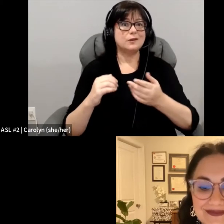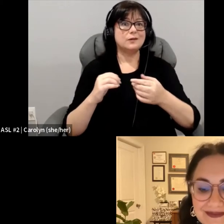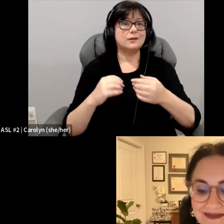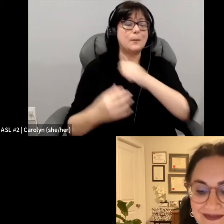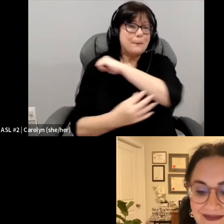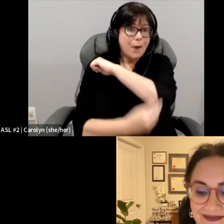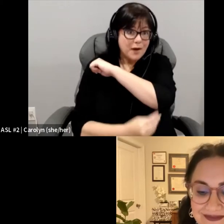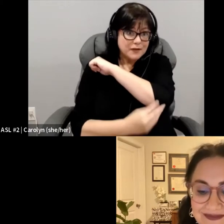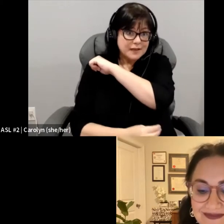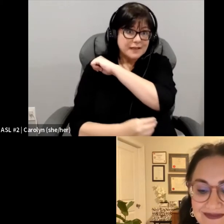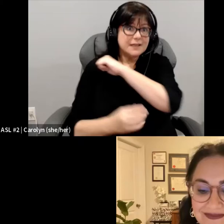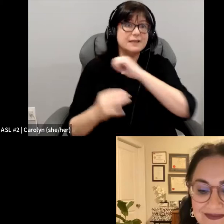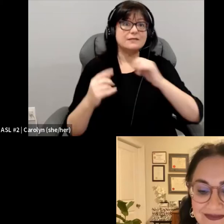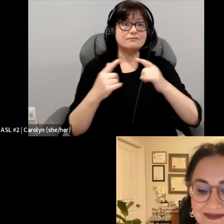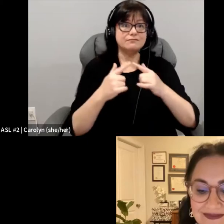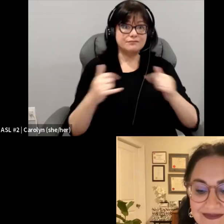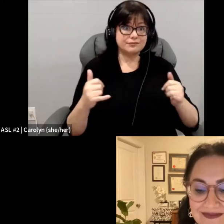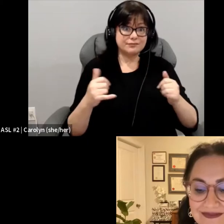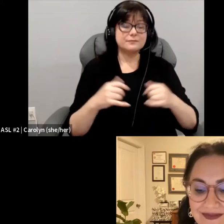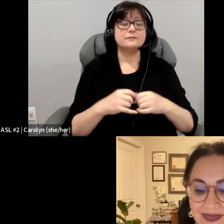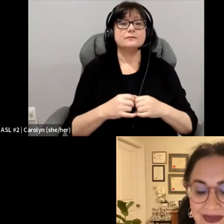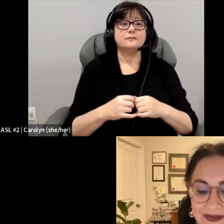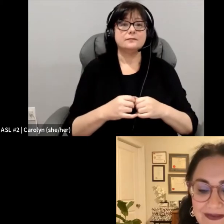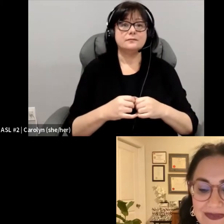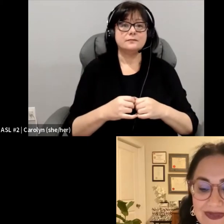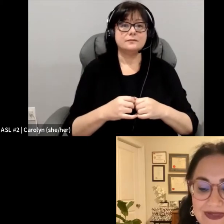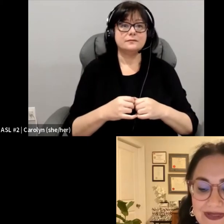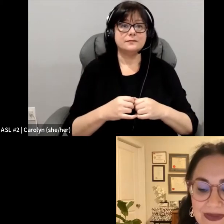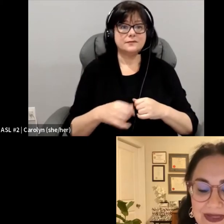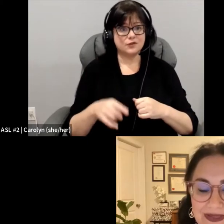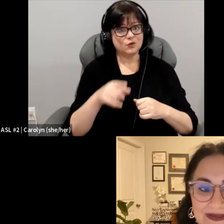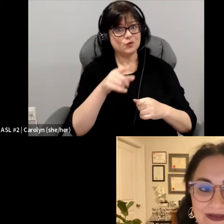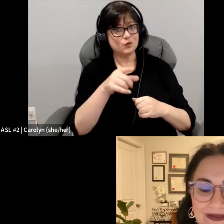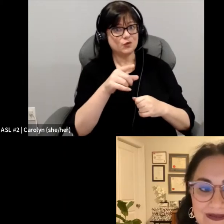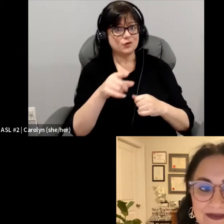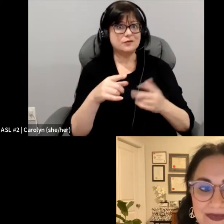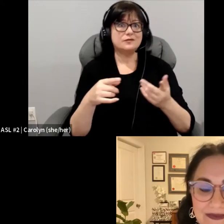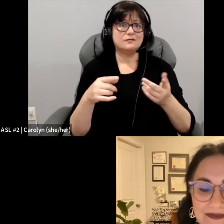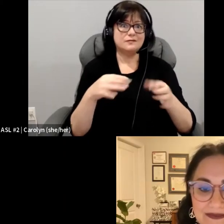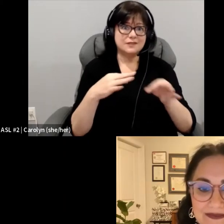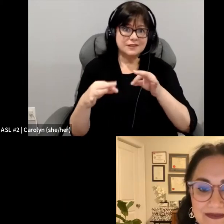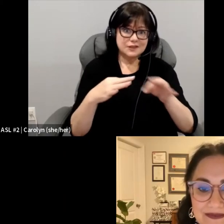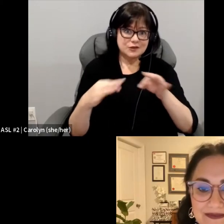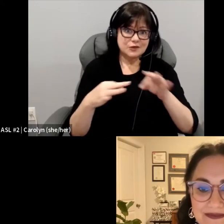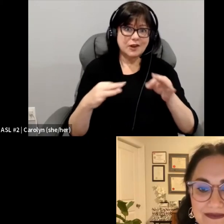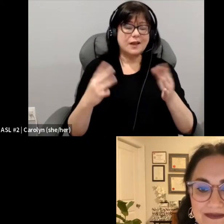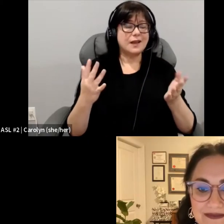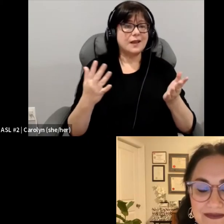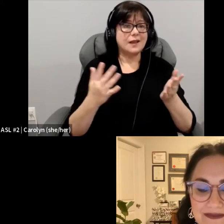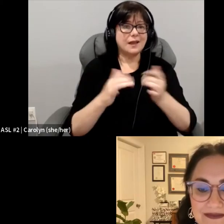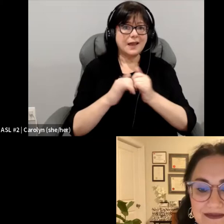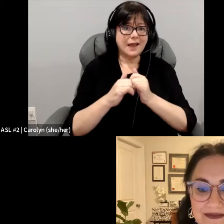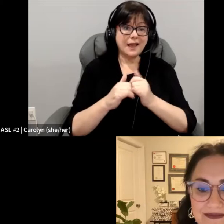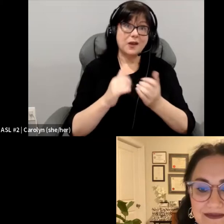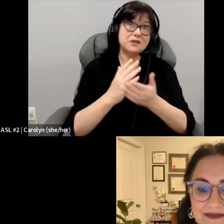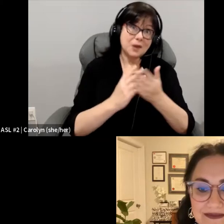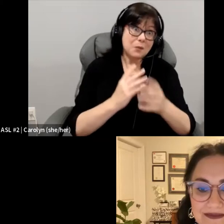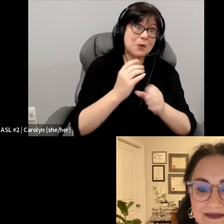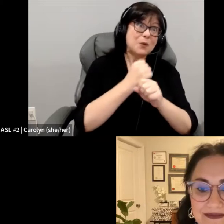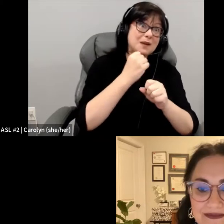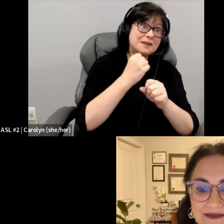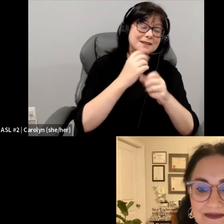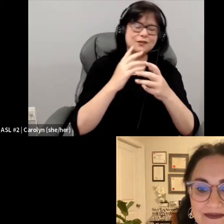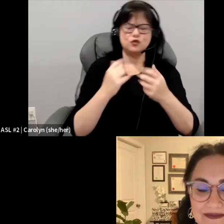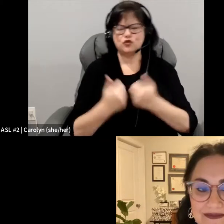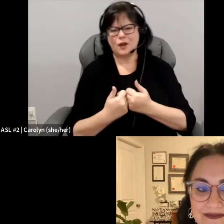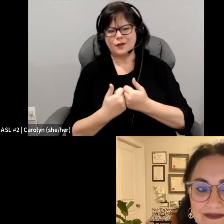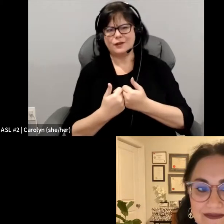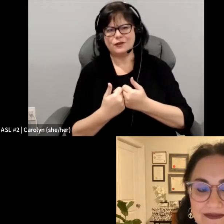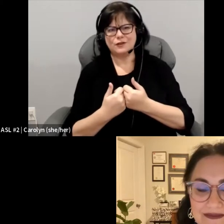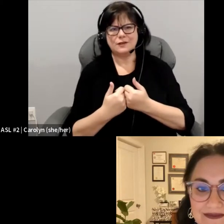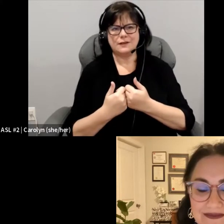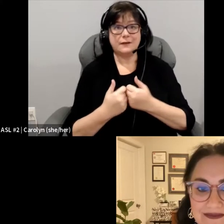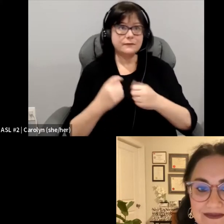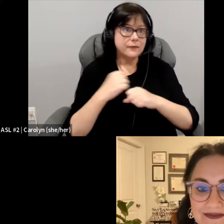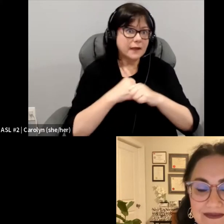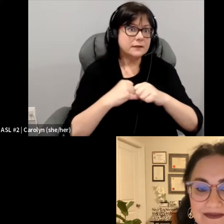AND GIVEN AS YOU DESCRIBED THE EBBS AND FLOWS, THE WINS, THE CHALLENGES, THE PUSHBACK.